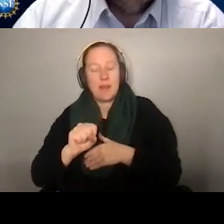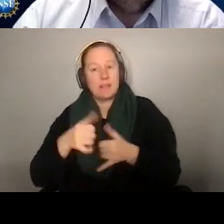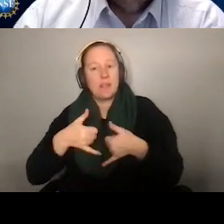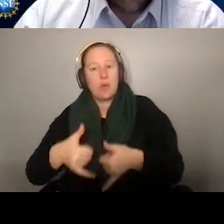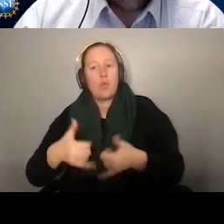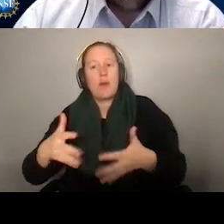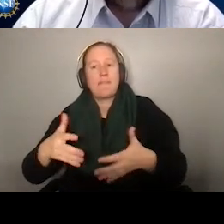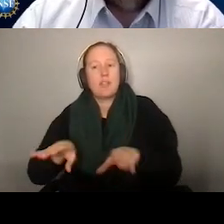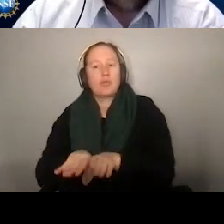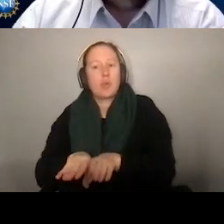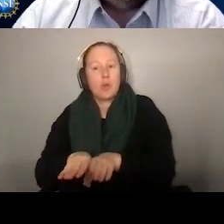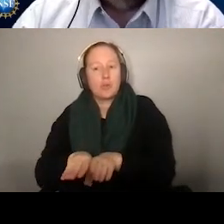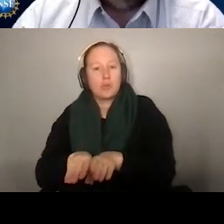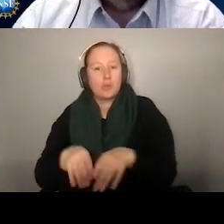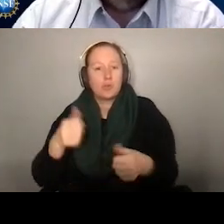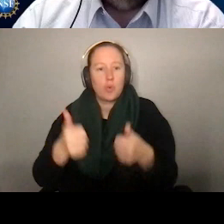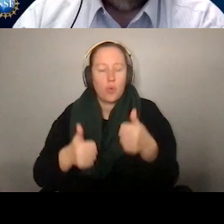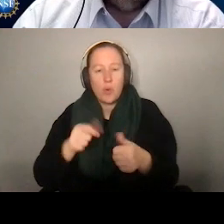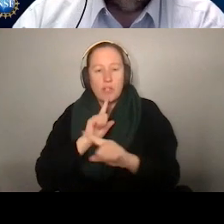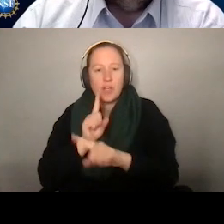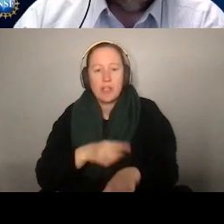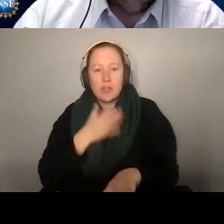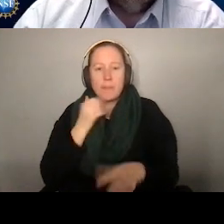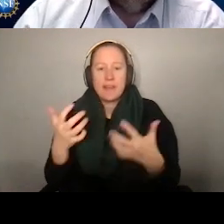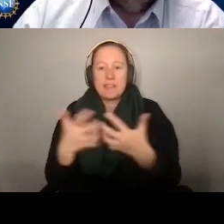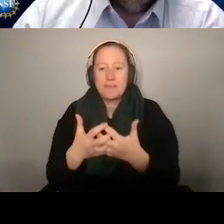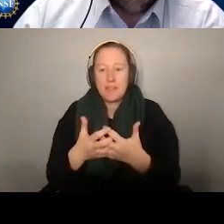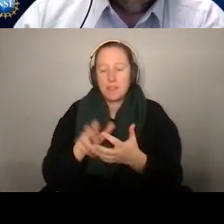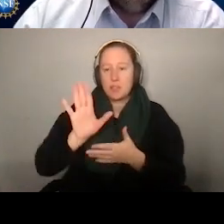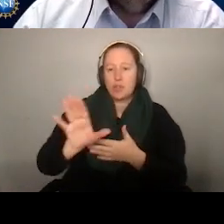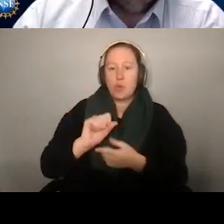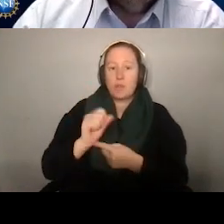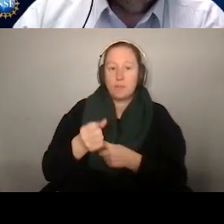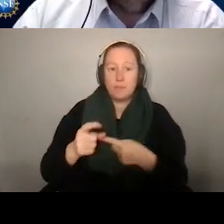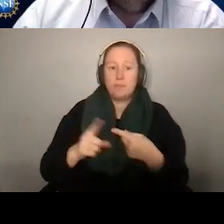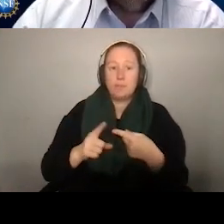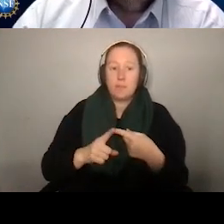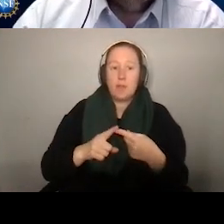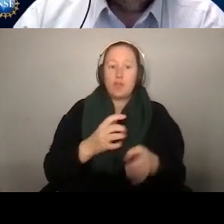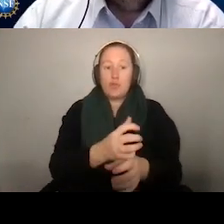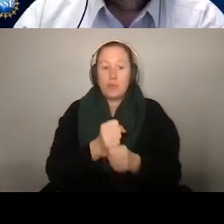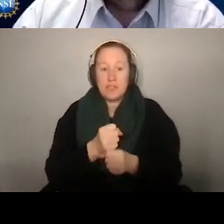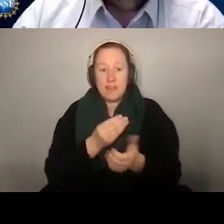Which answer best applies to the scenario? A, in order to receive reimbursement for this expense,